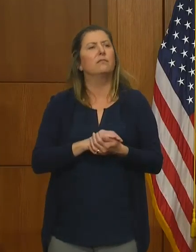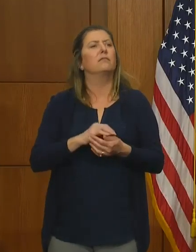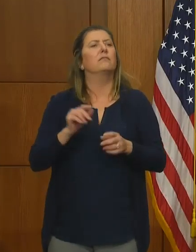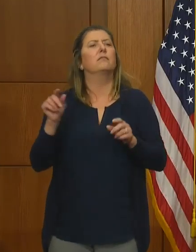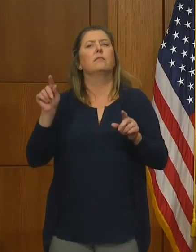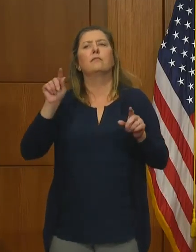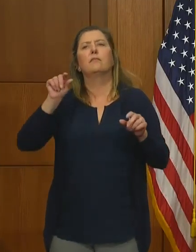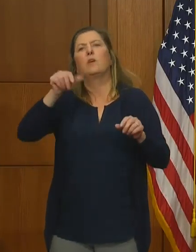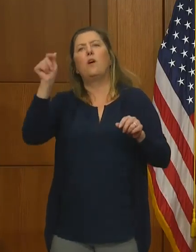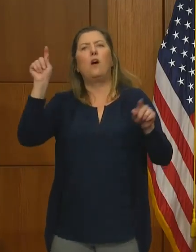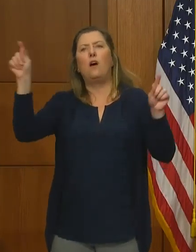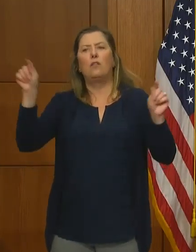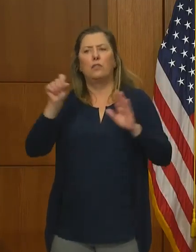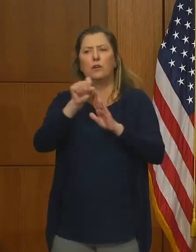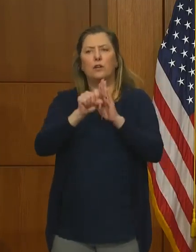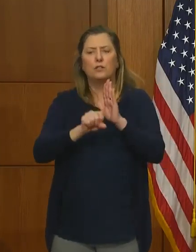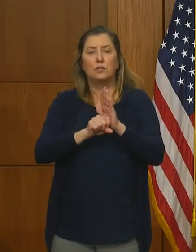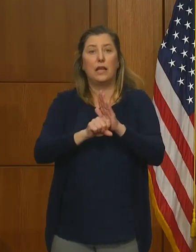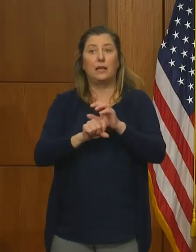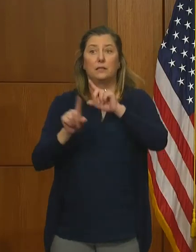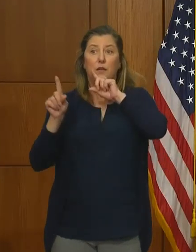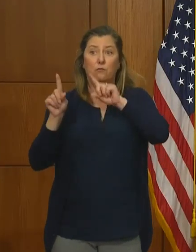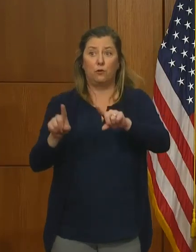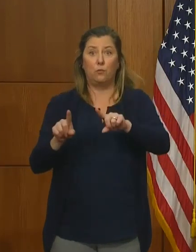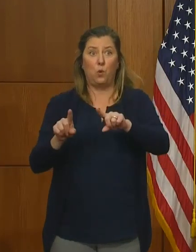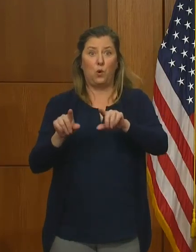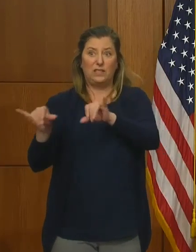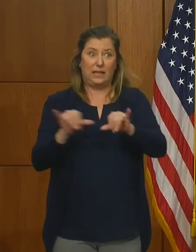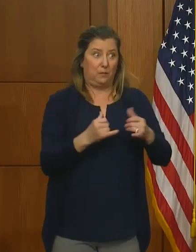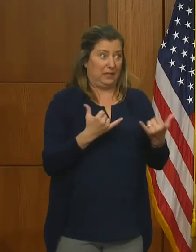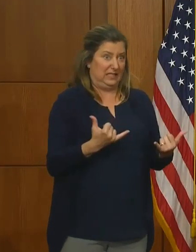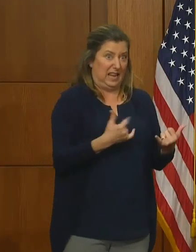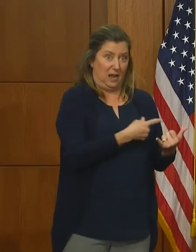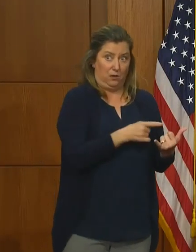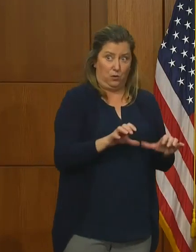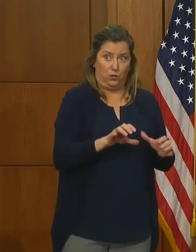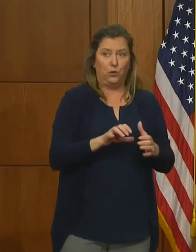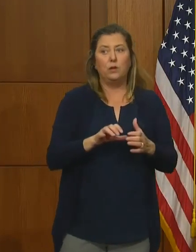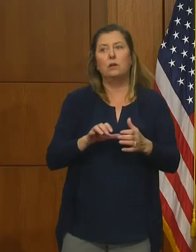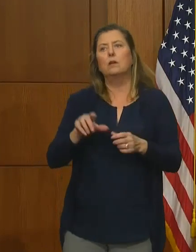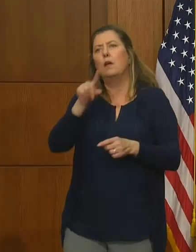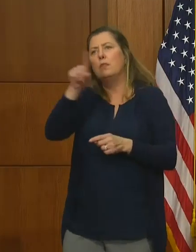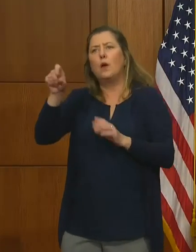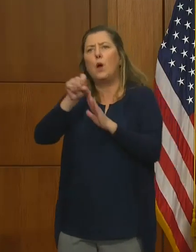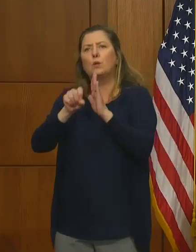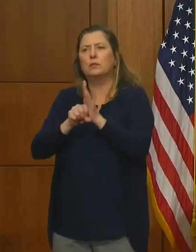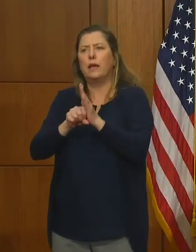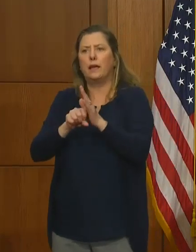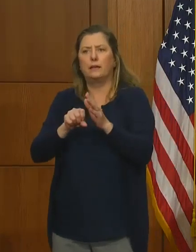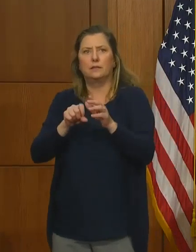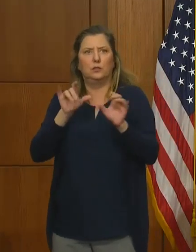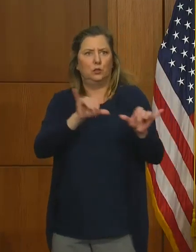IN SOME WAYS- SOME STATES HAVE REPORTED THAT. THE WAY THAT